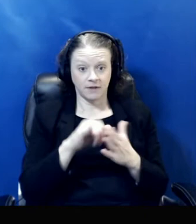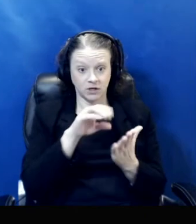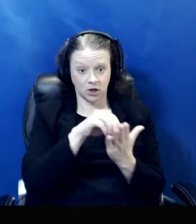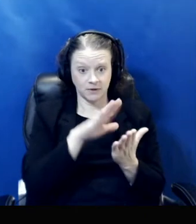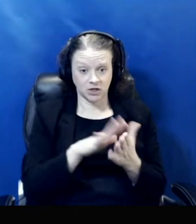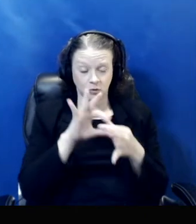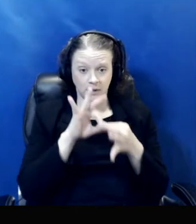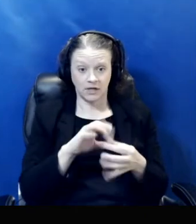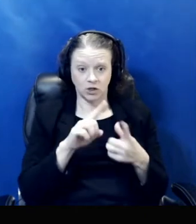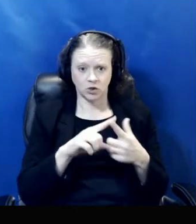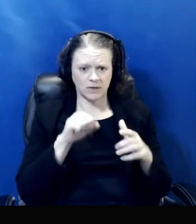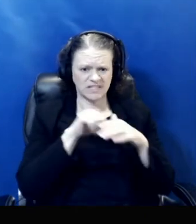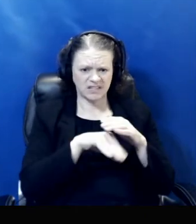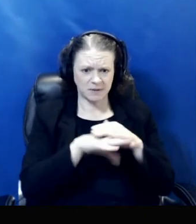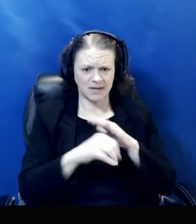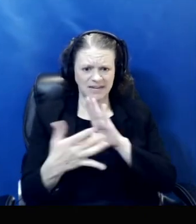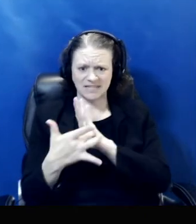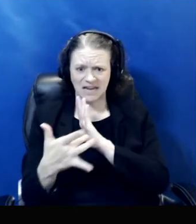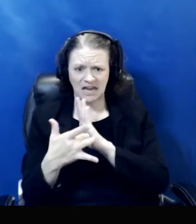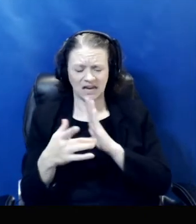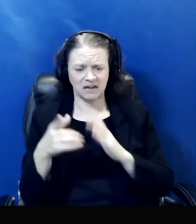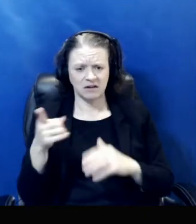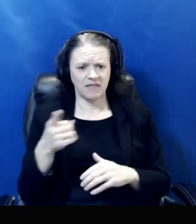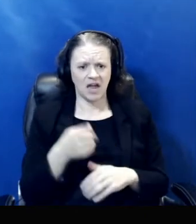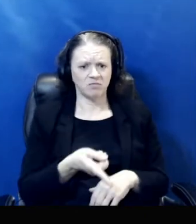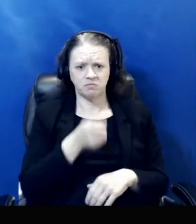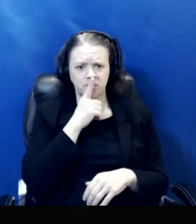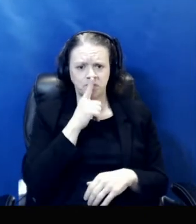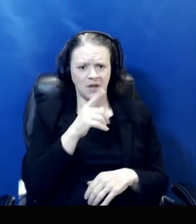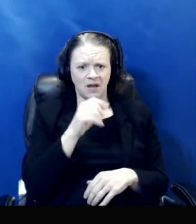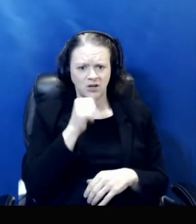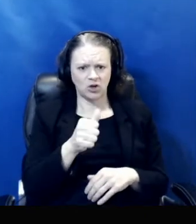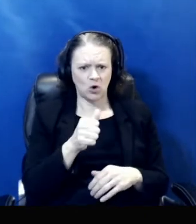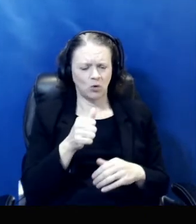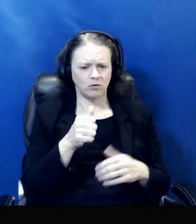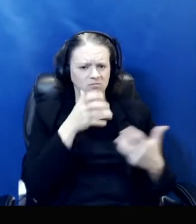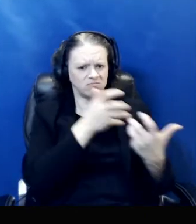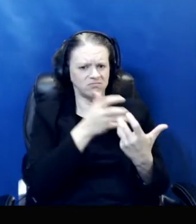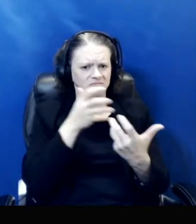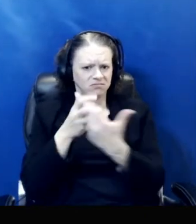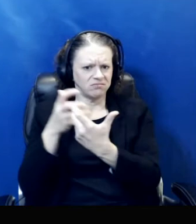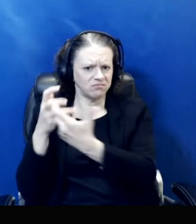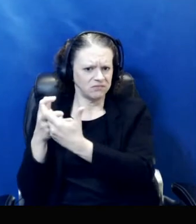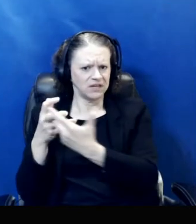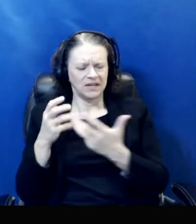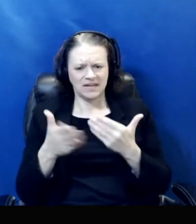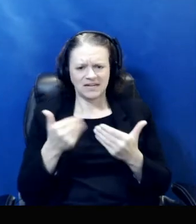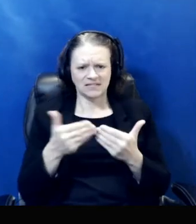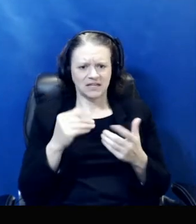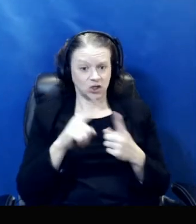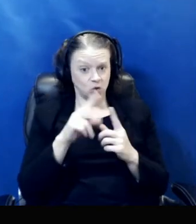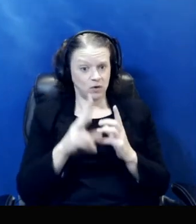accessibility in tech, they don't always necessarily map easily to video games. And when you're trying to understand